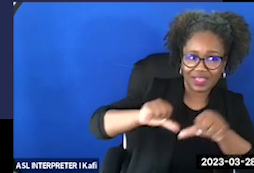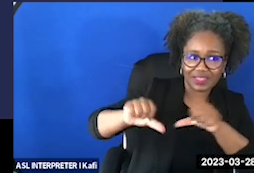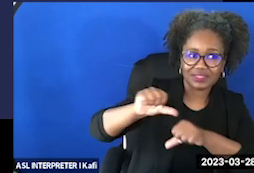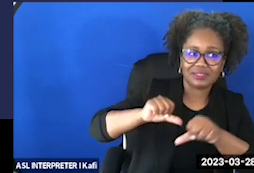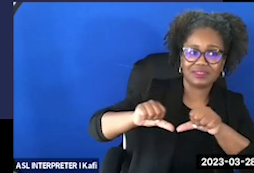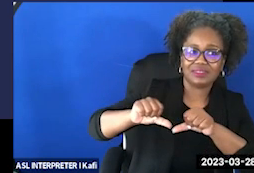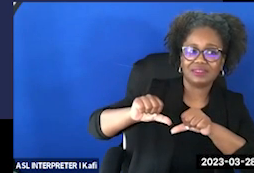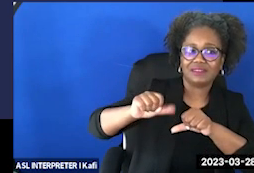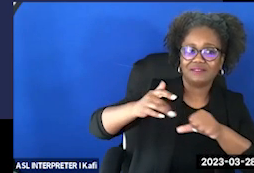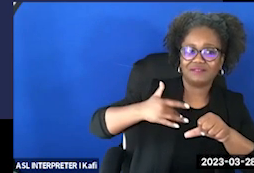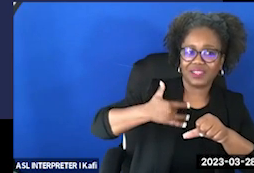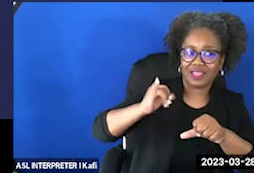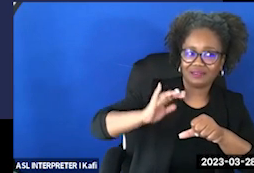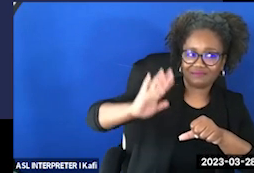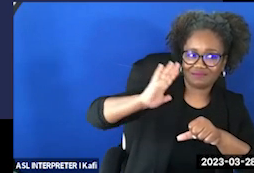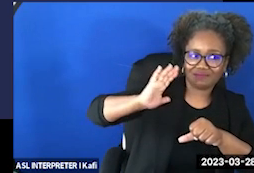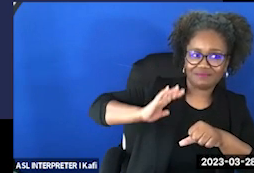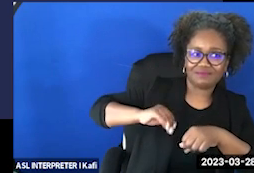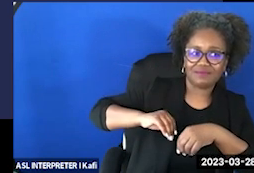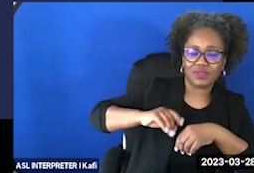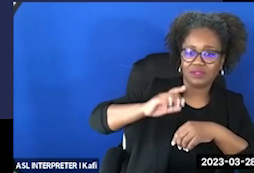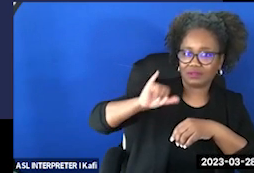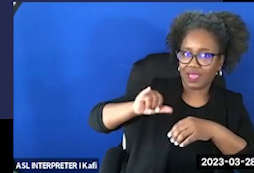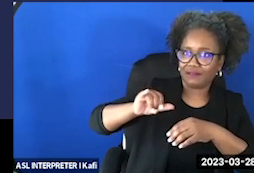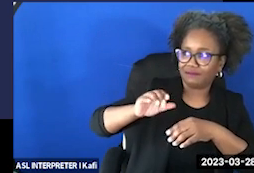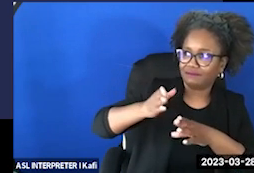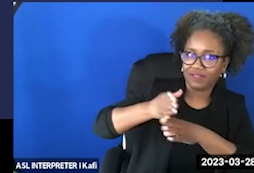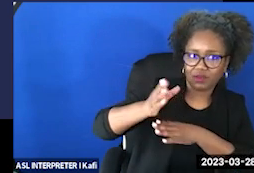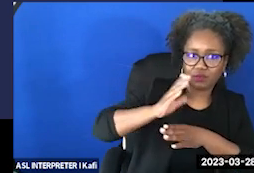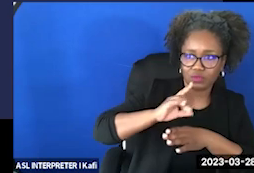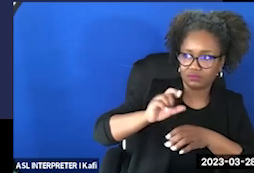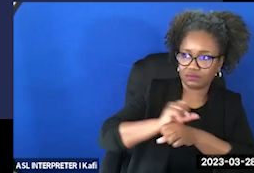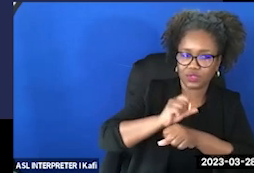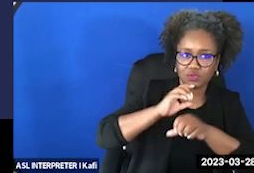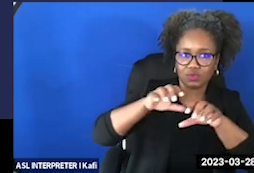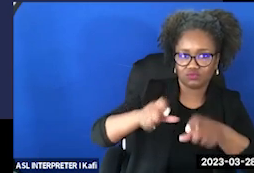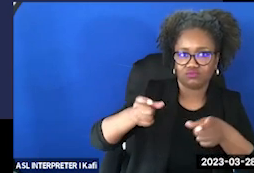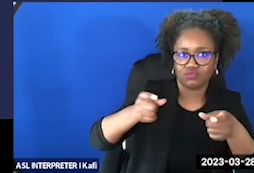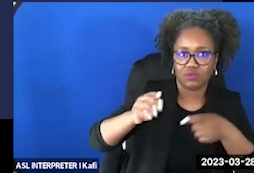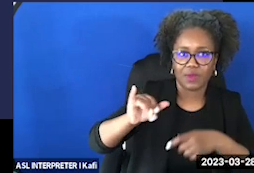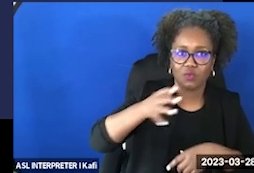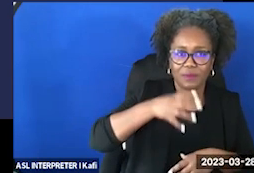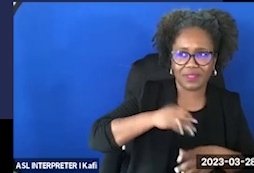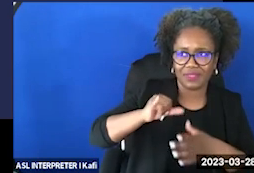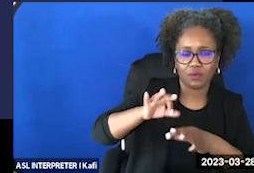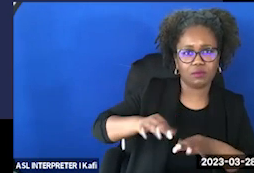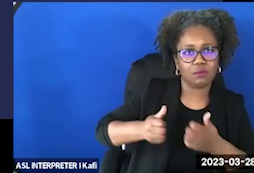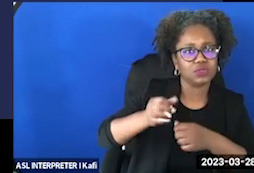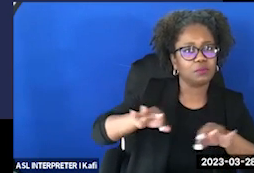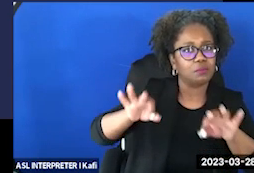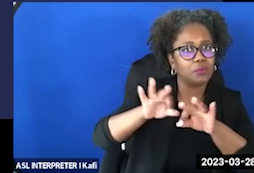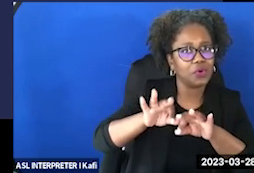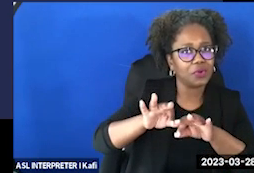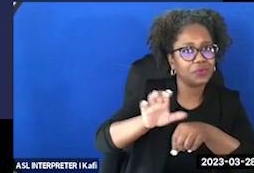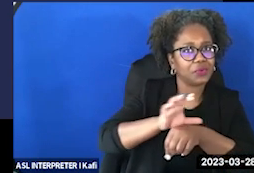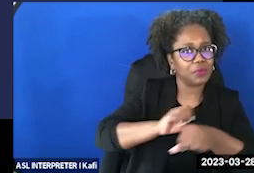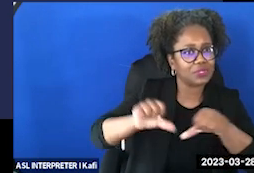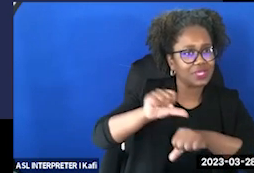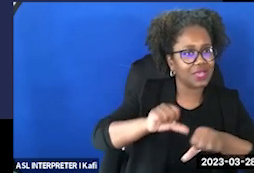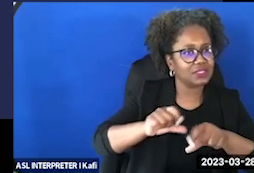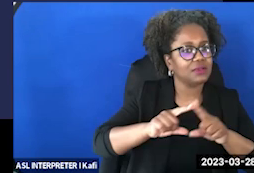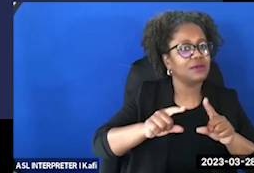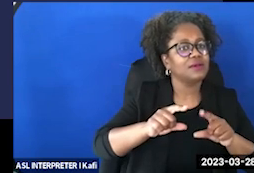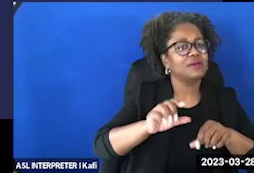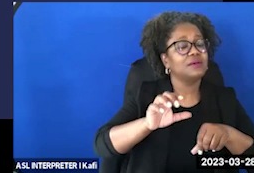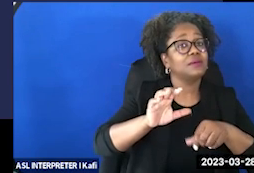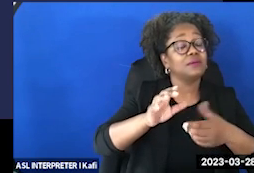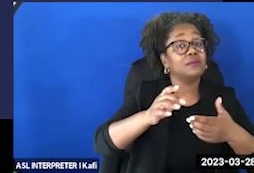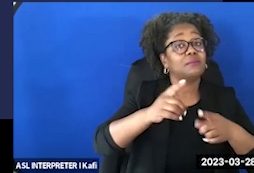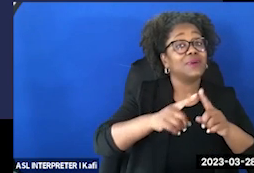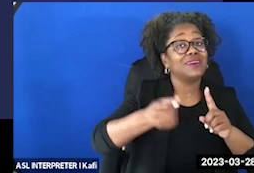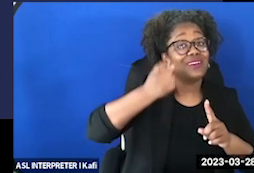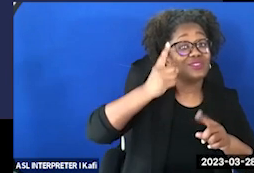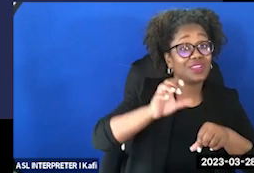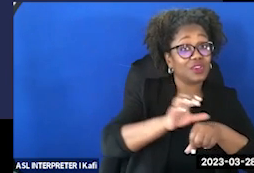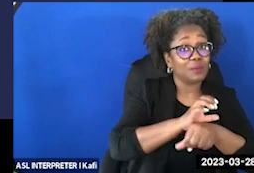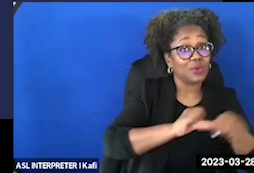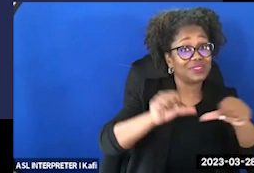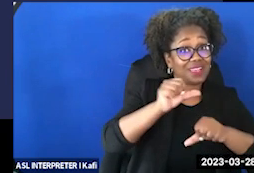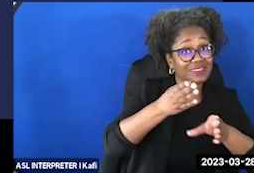Debbie Stine, Science & Technology Policy Academy: It is a field of that at that point that when we were really the key people. And then in computer science it declined, and so like it. At 1 point that I remember it was like, only about say, 10%